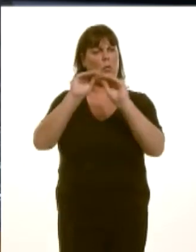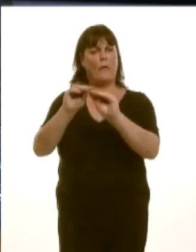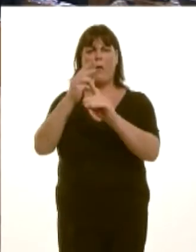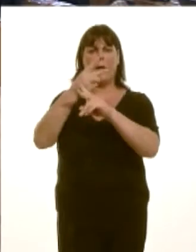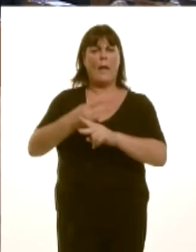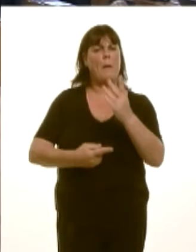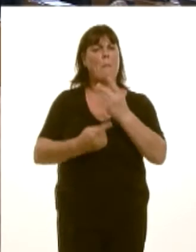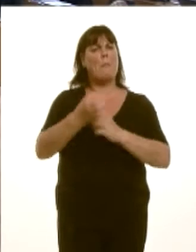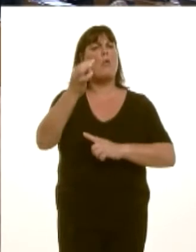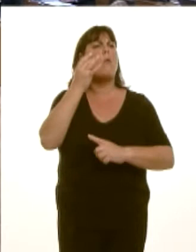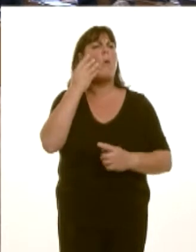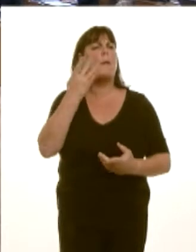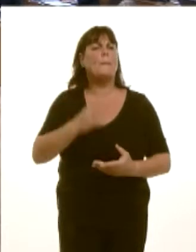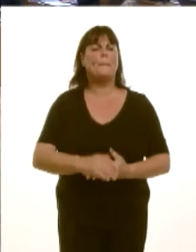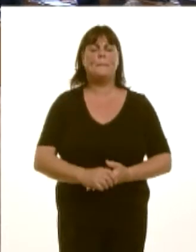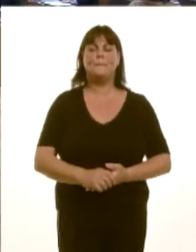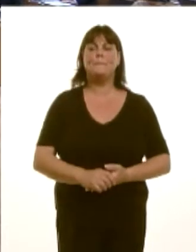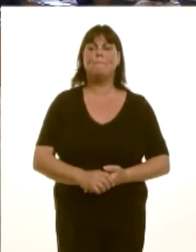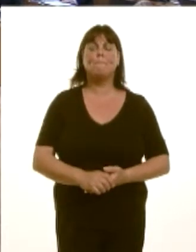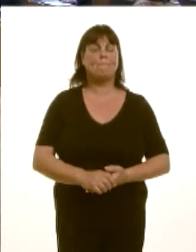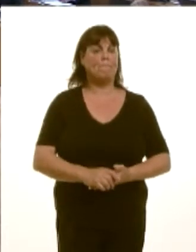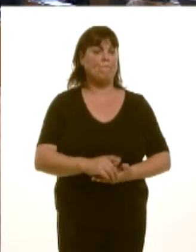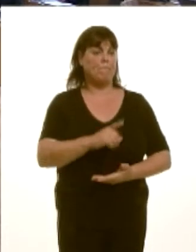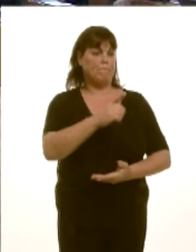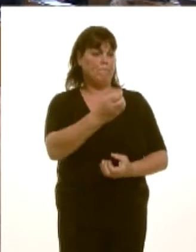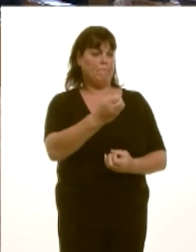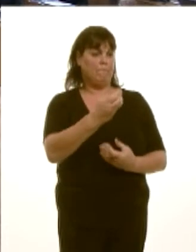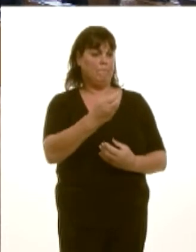Carwyn Jones: She is right to point out that, compared with this time last year, the figures